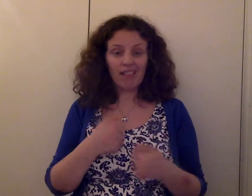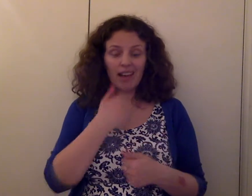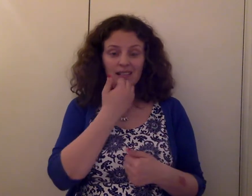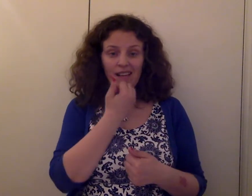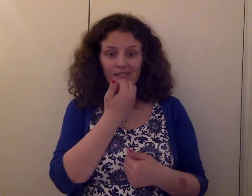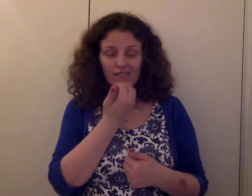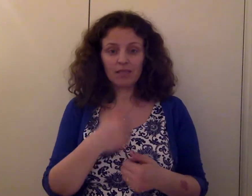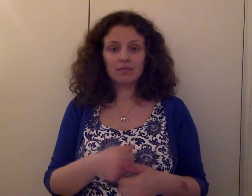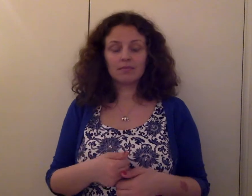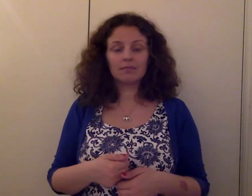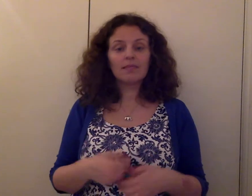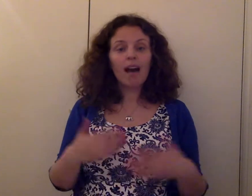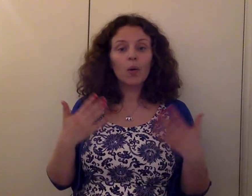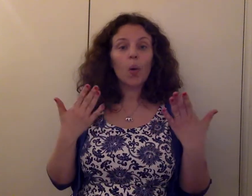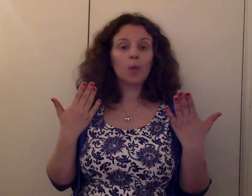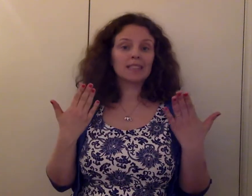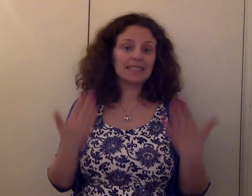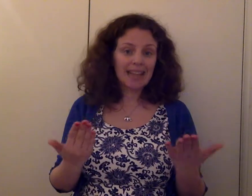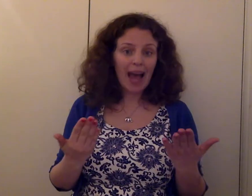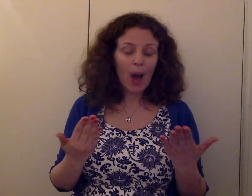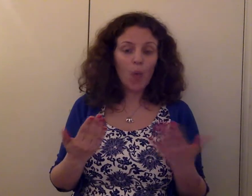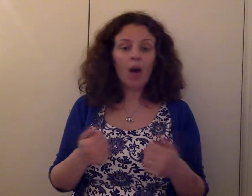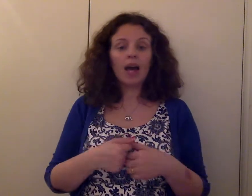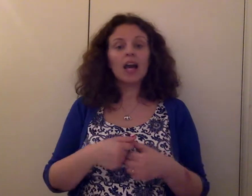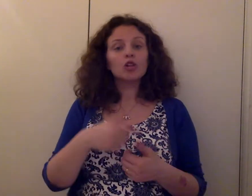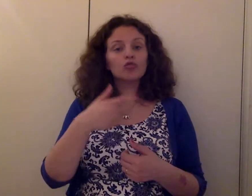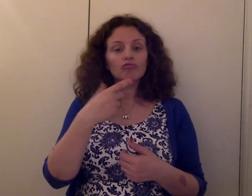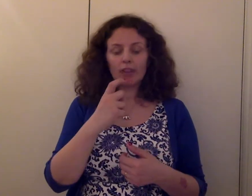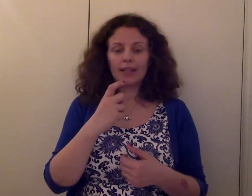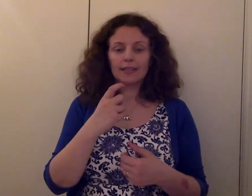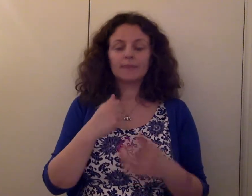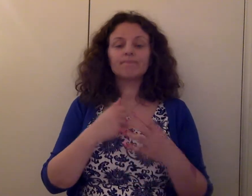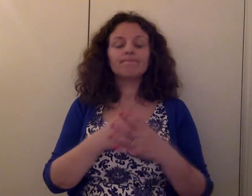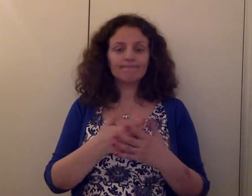Enough Now drinks